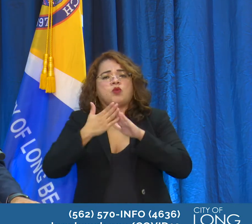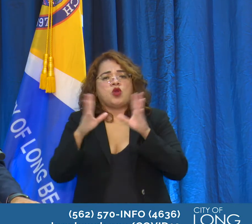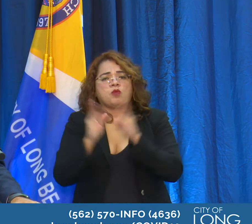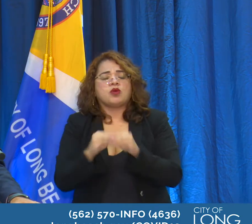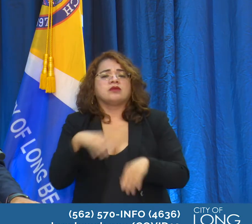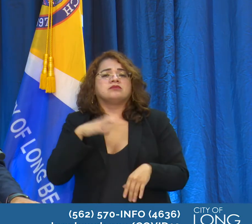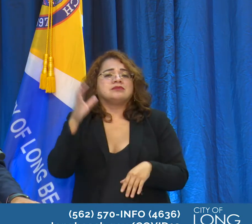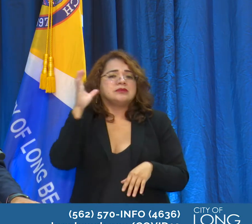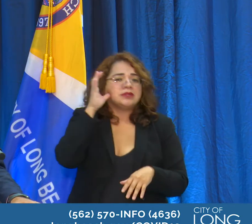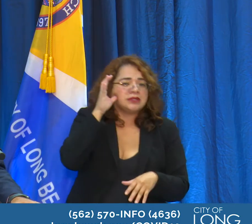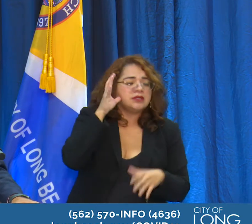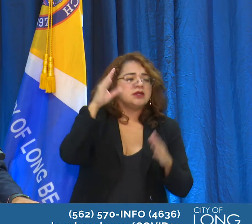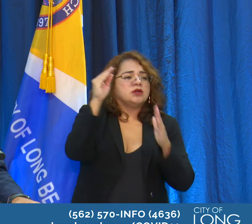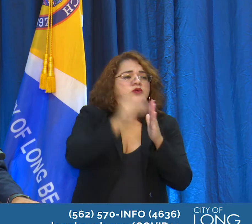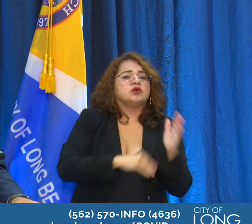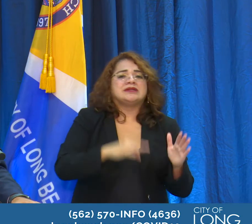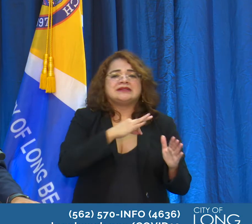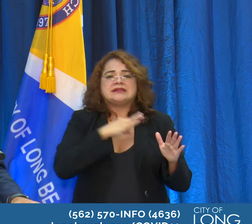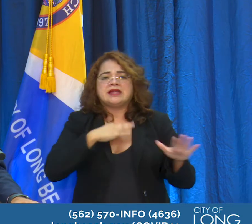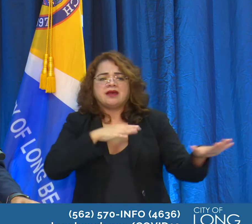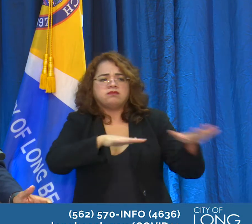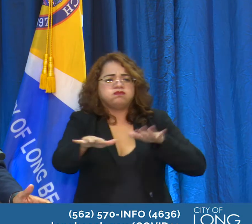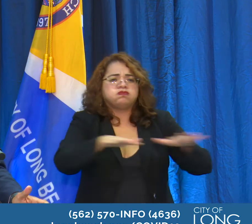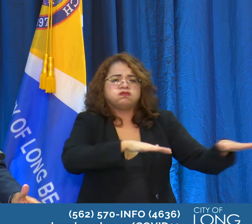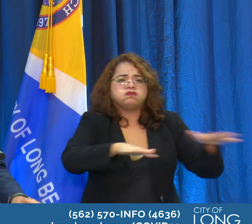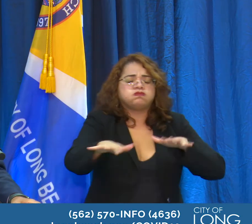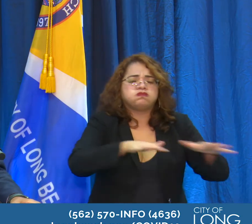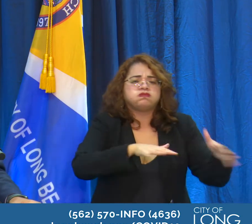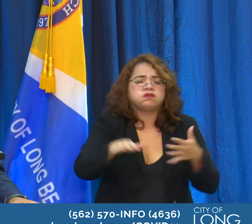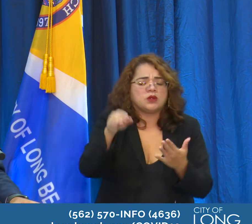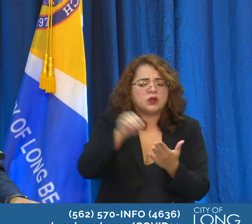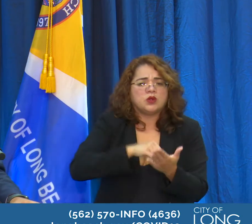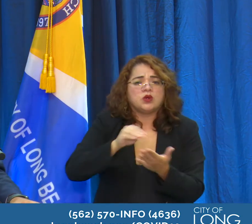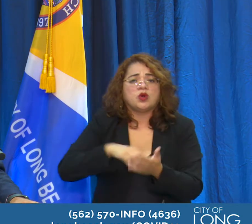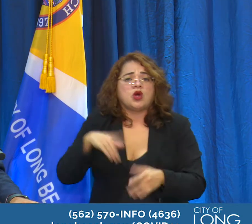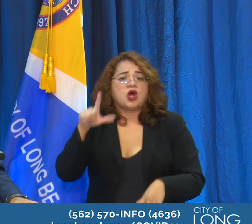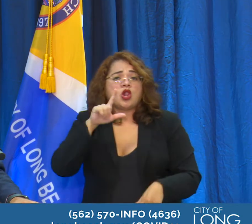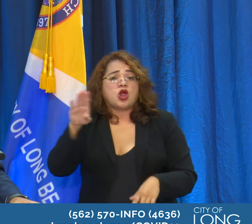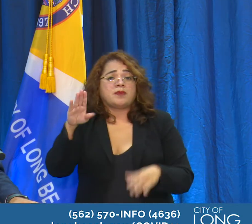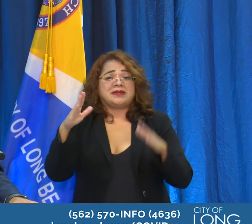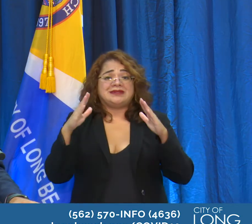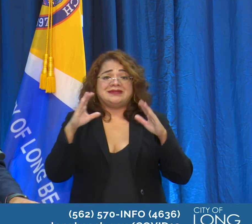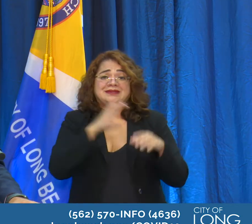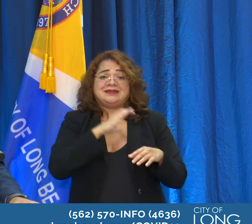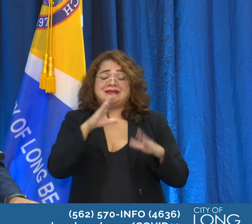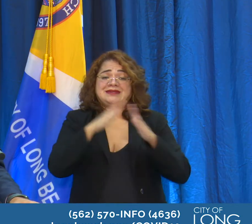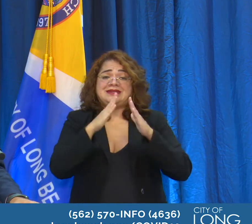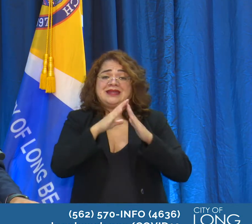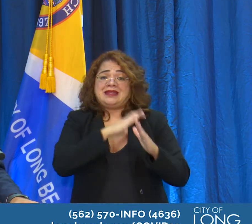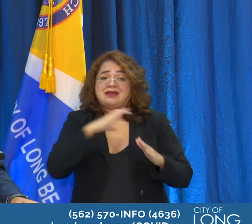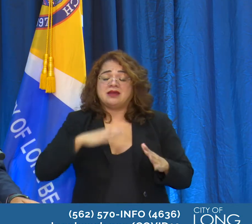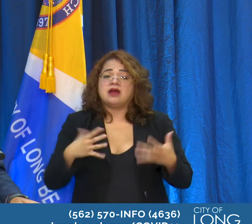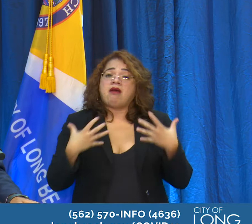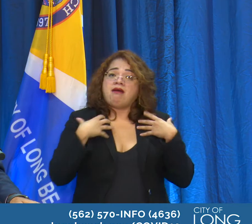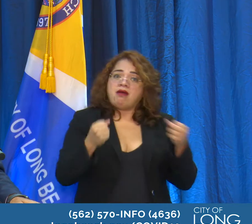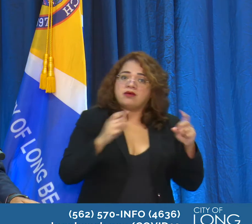sessions, staff work, work by the Long Beach city council, our Health department, so many